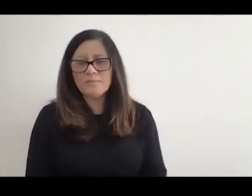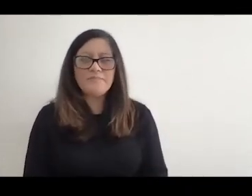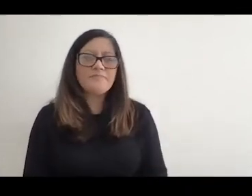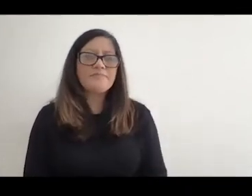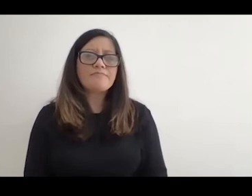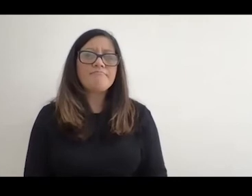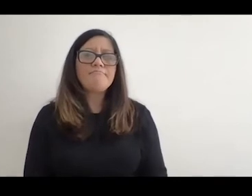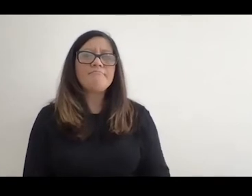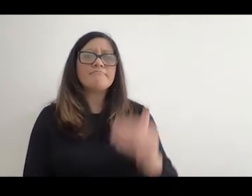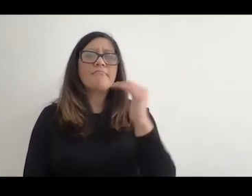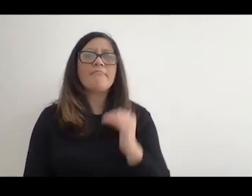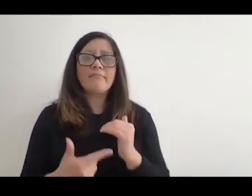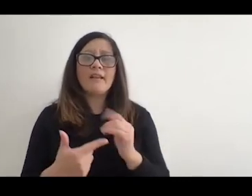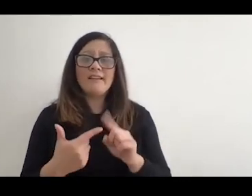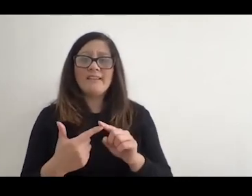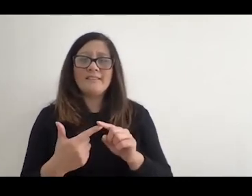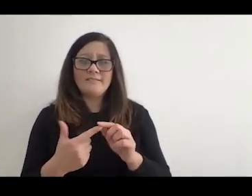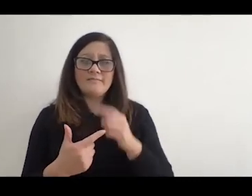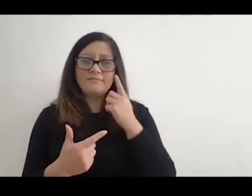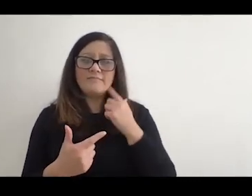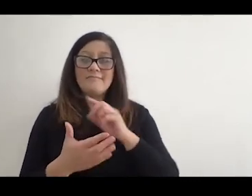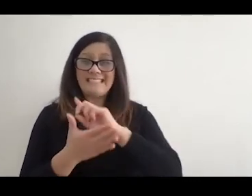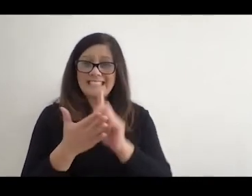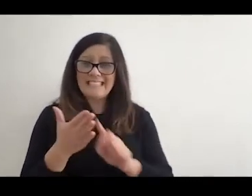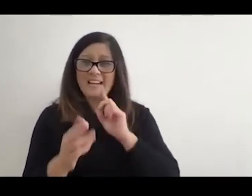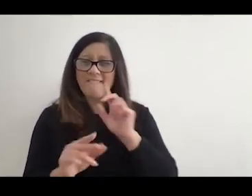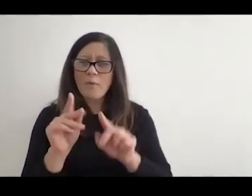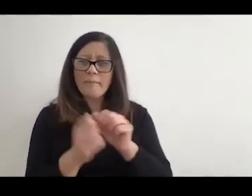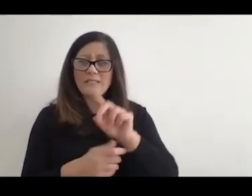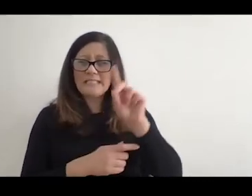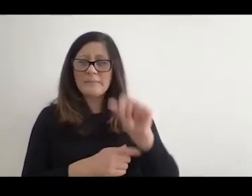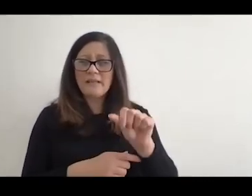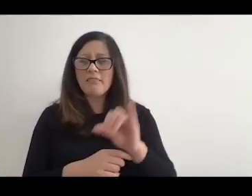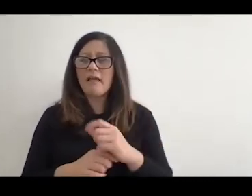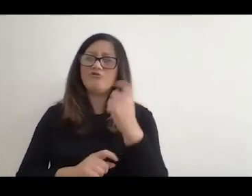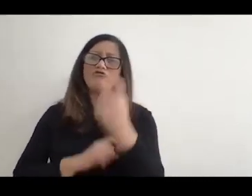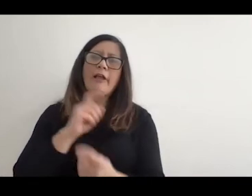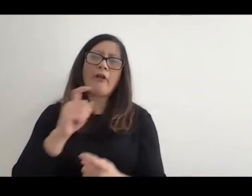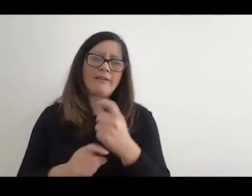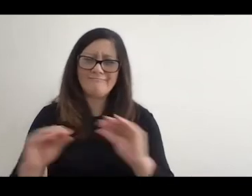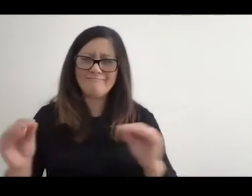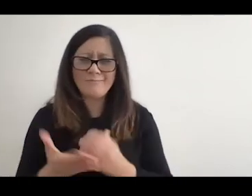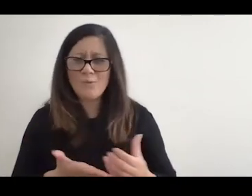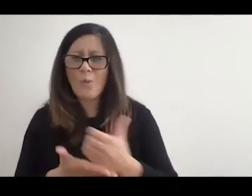Designing for people with disabilities is charity. There is no profit.